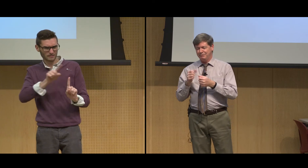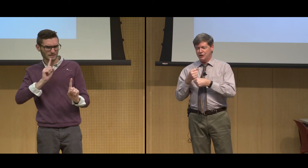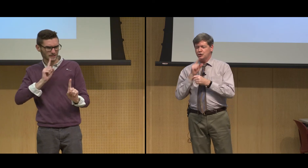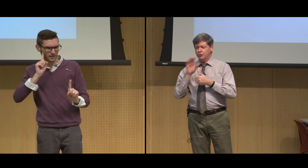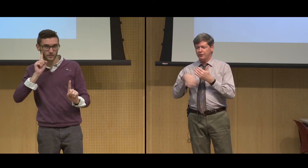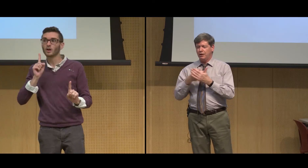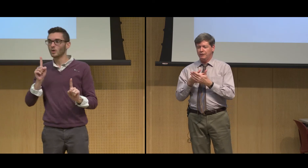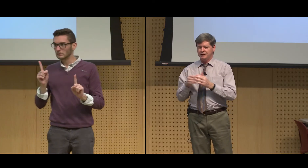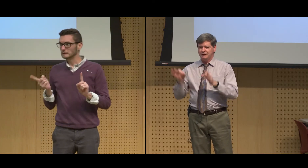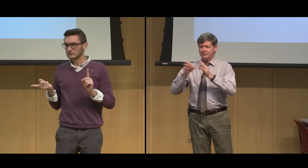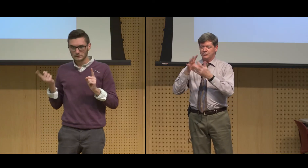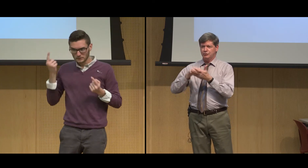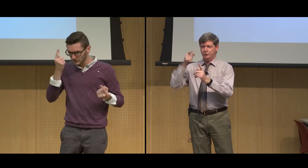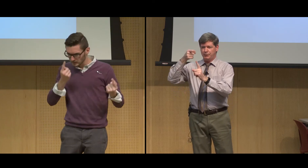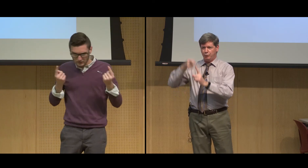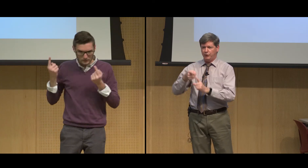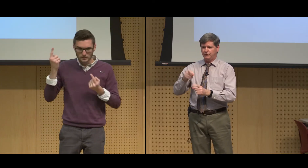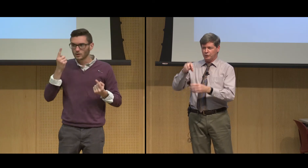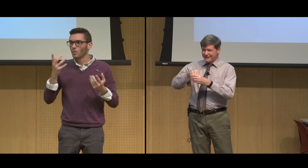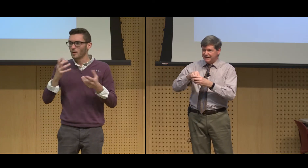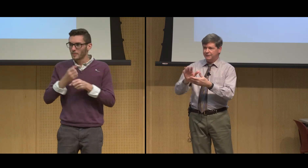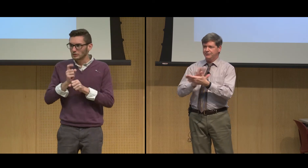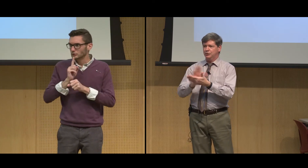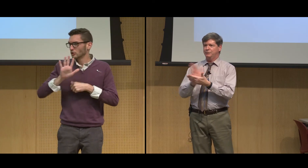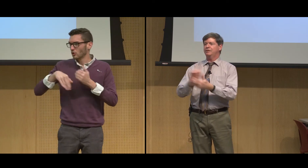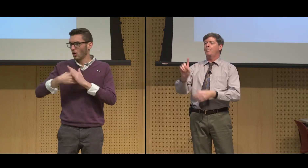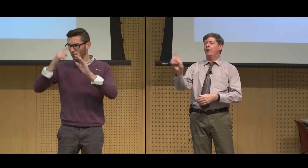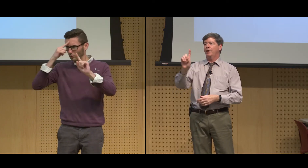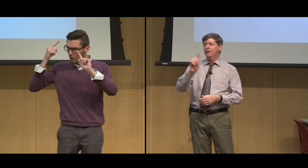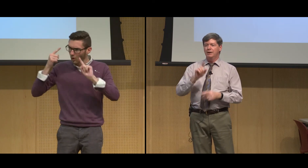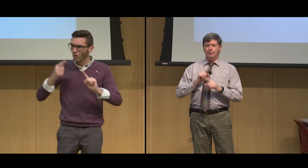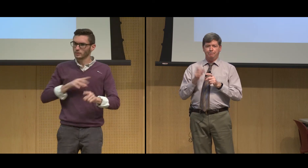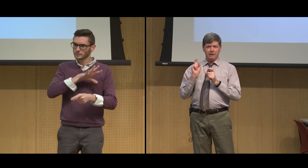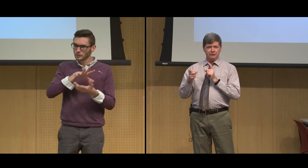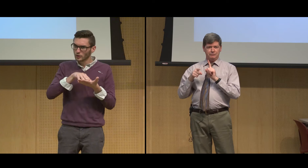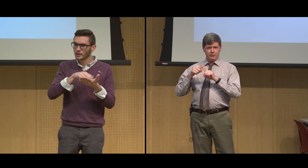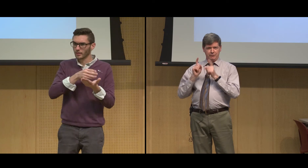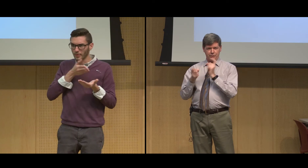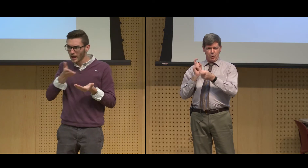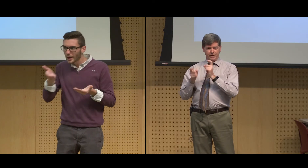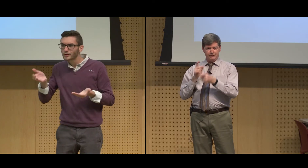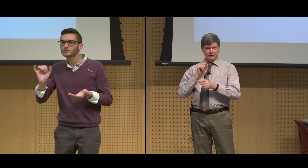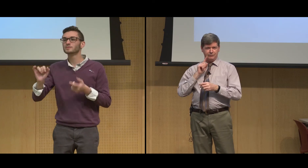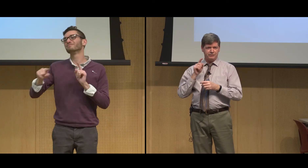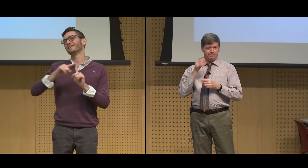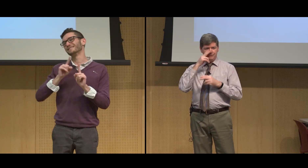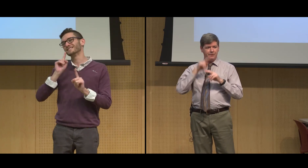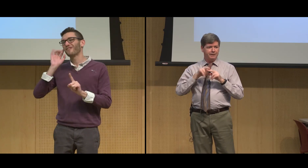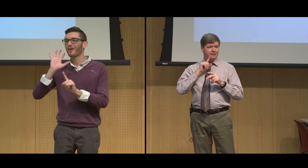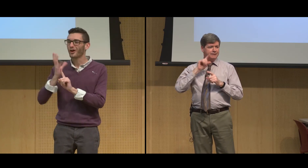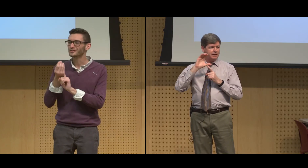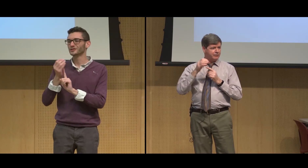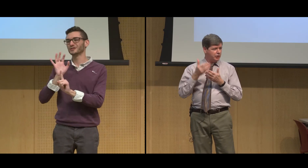all the essential learning points were in the film somewhere. Plus we'd throw in, you know, some fun deaf culture things